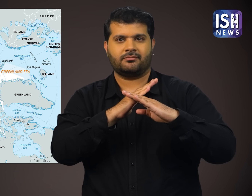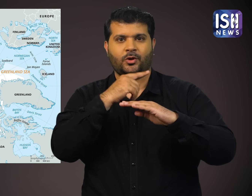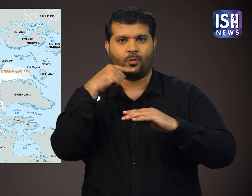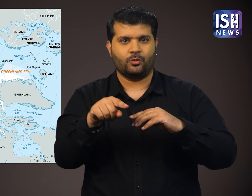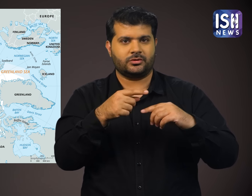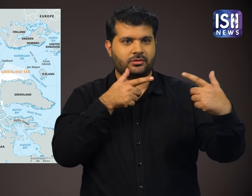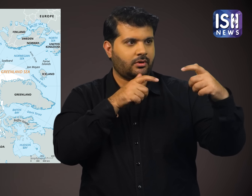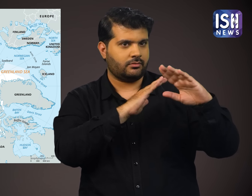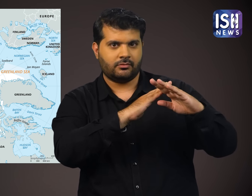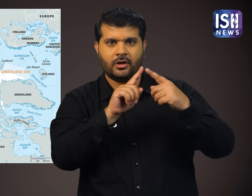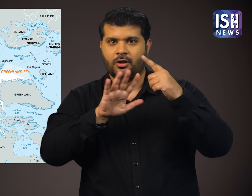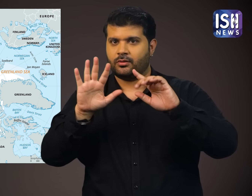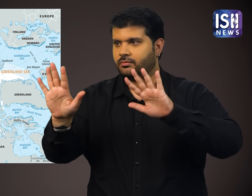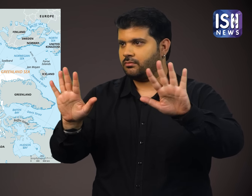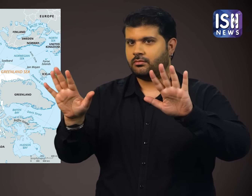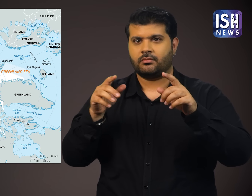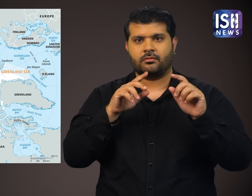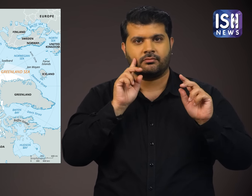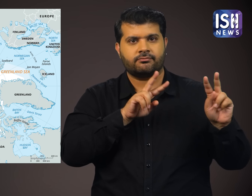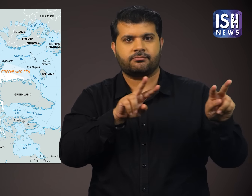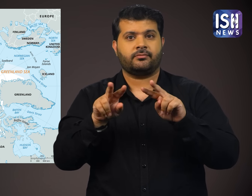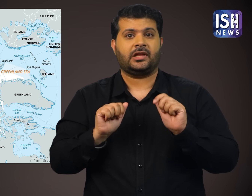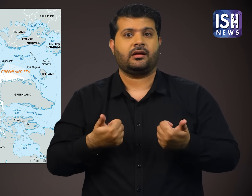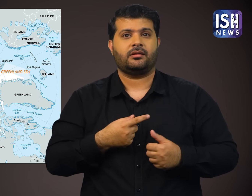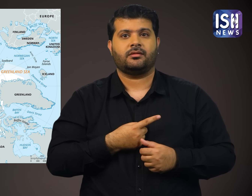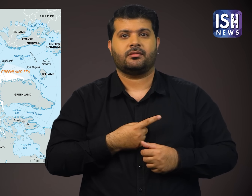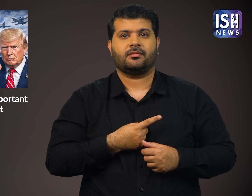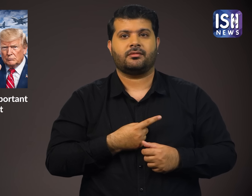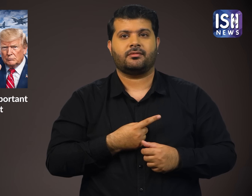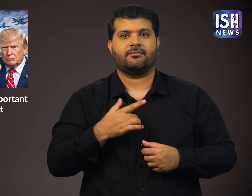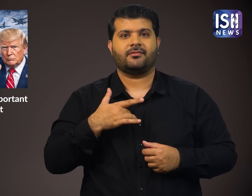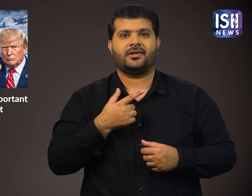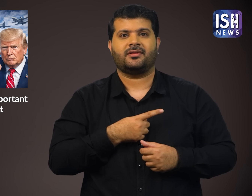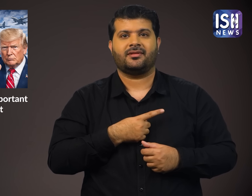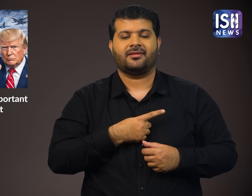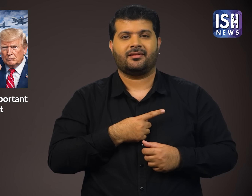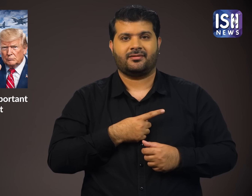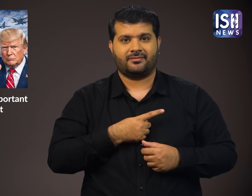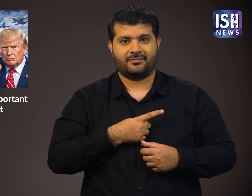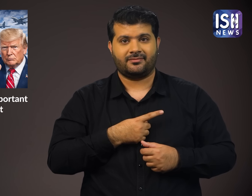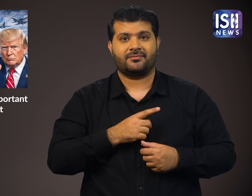It would help defend against threats from Russia and Europe.